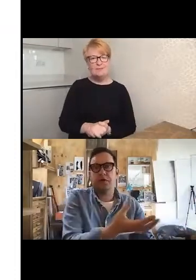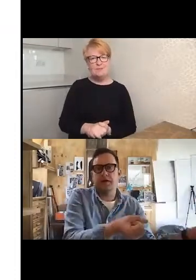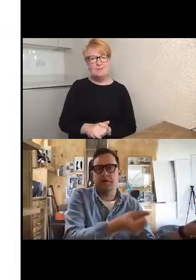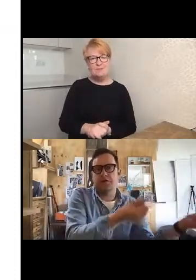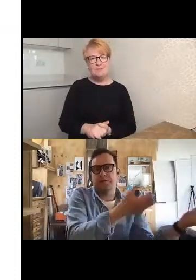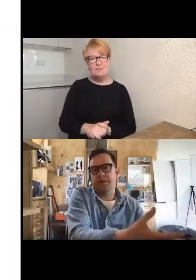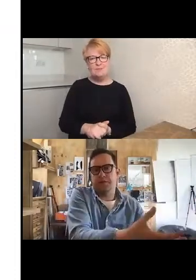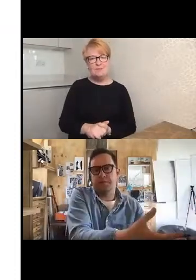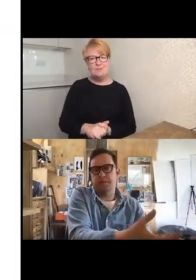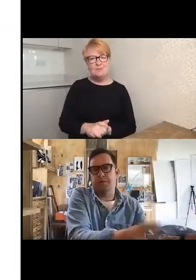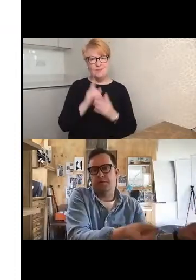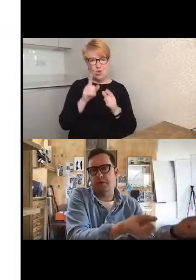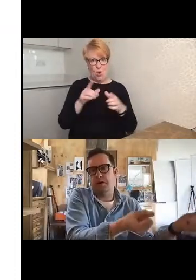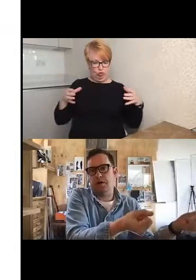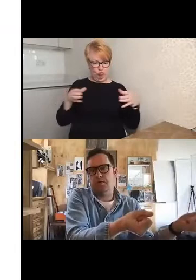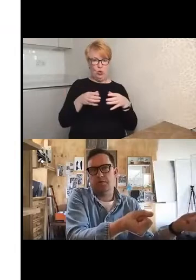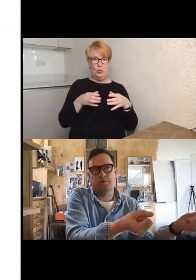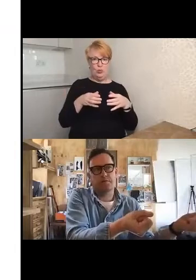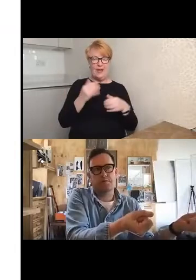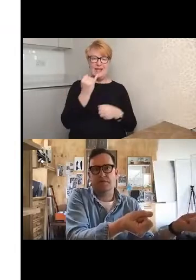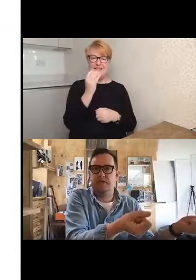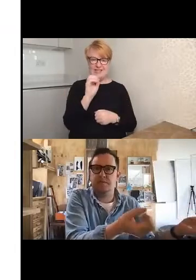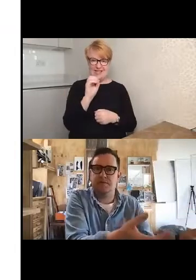is a group of 60 people who are, for intensive purposes,